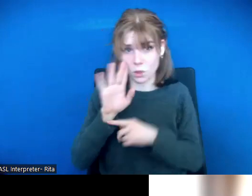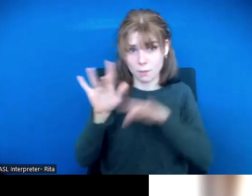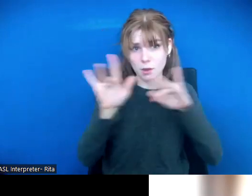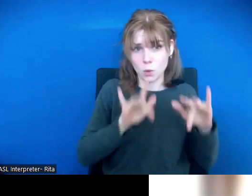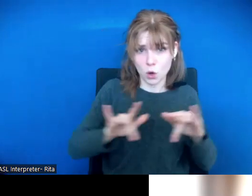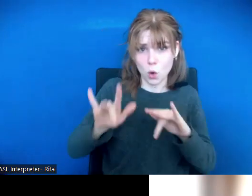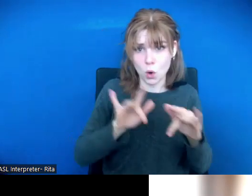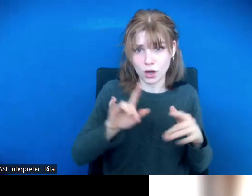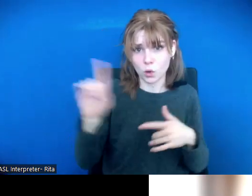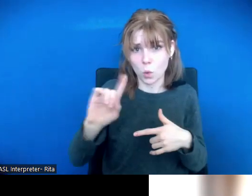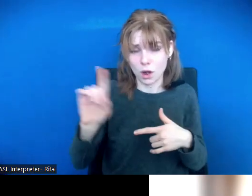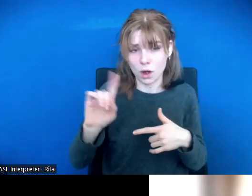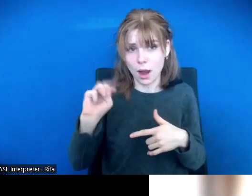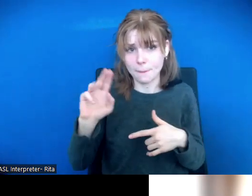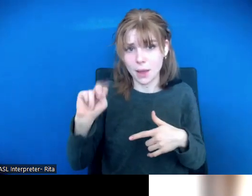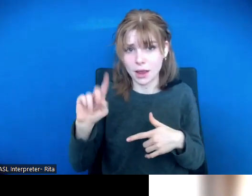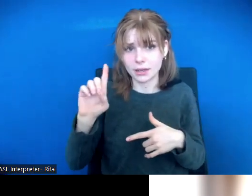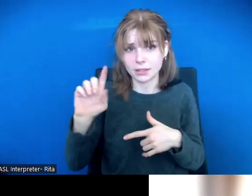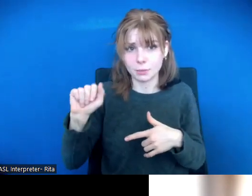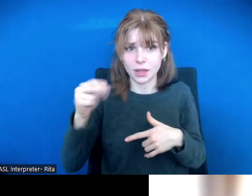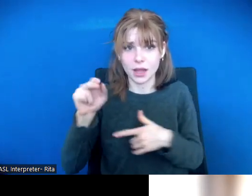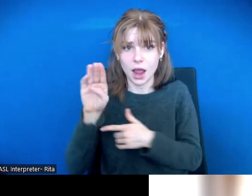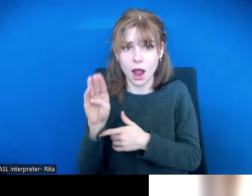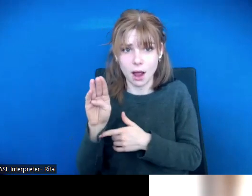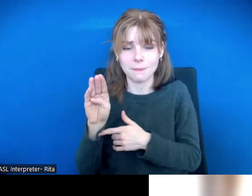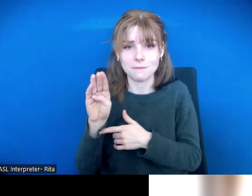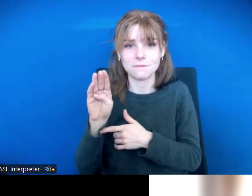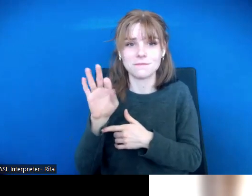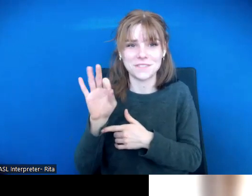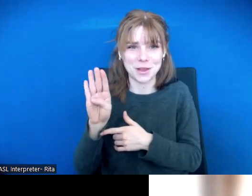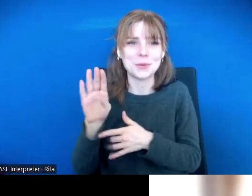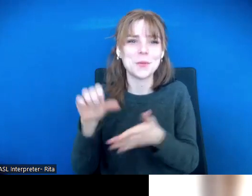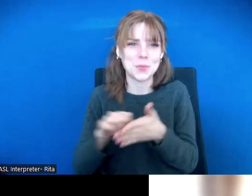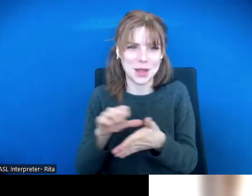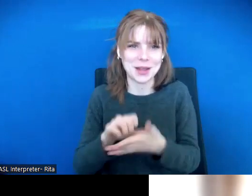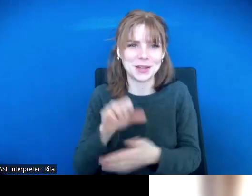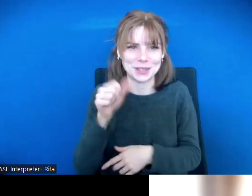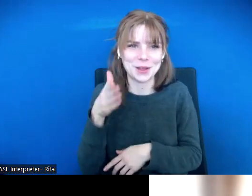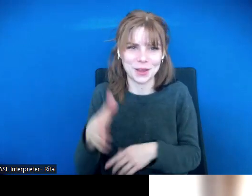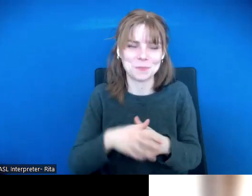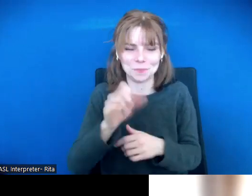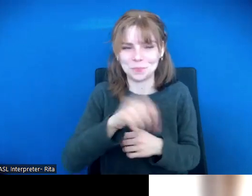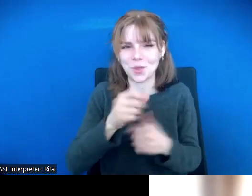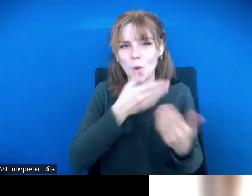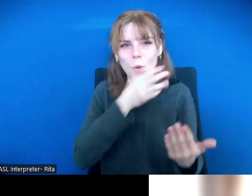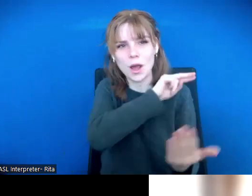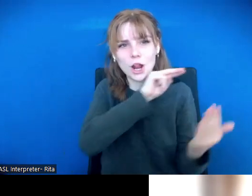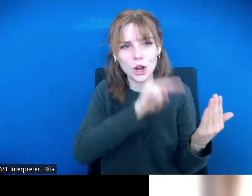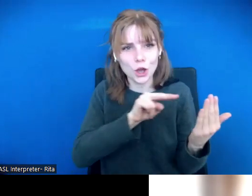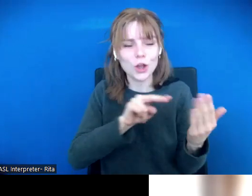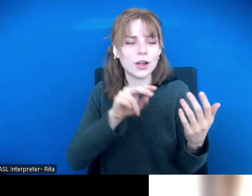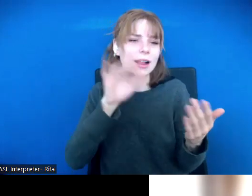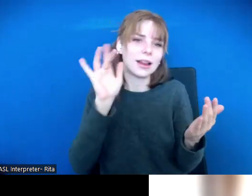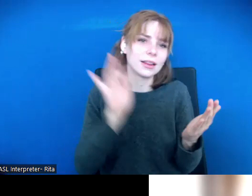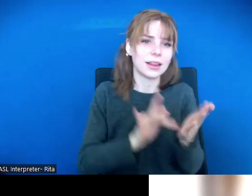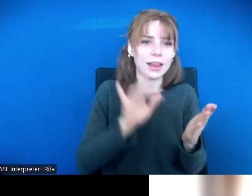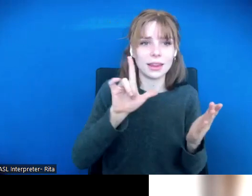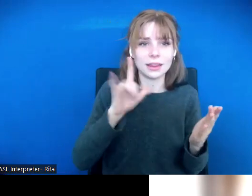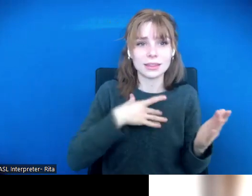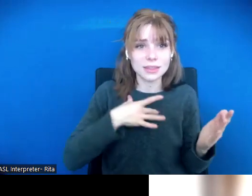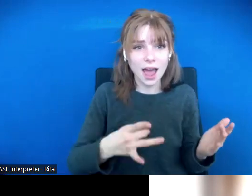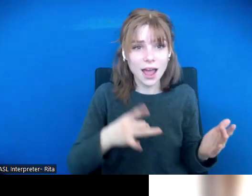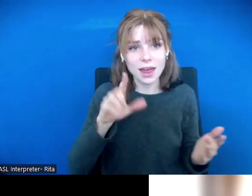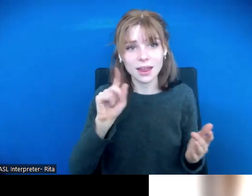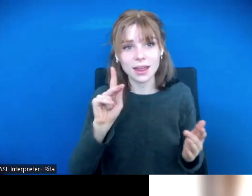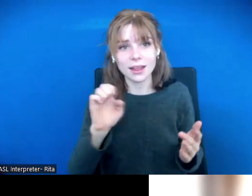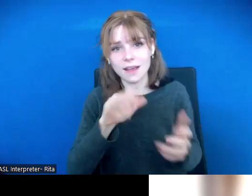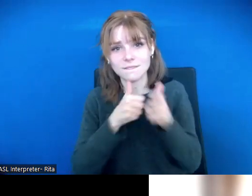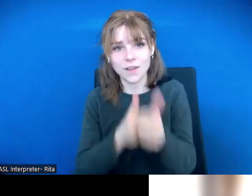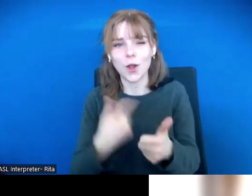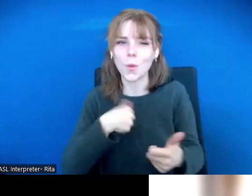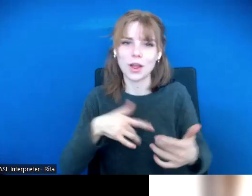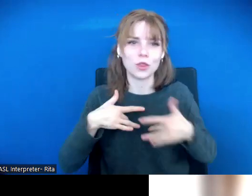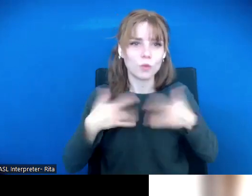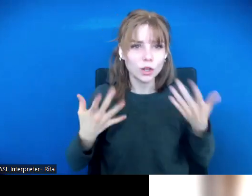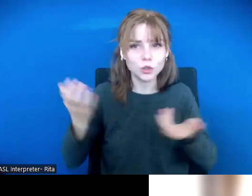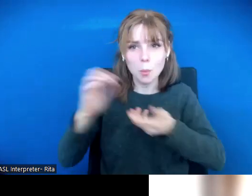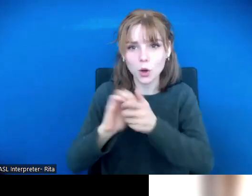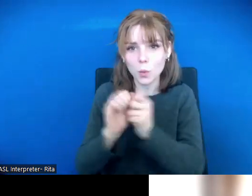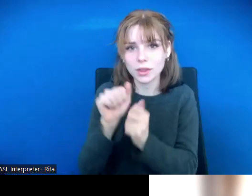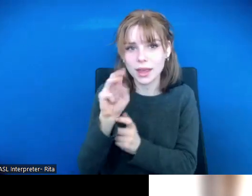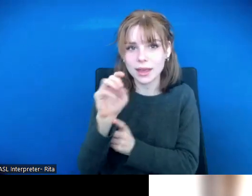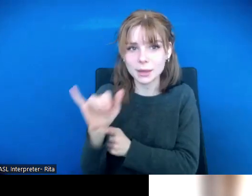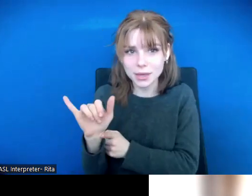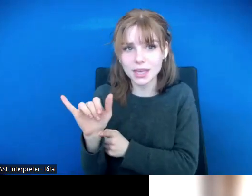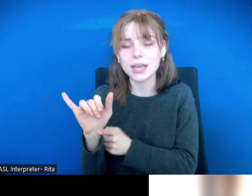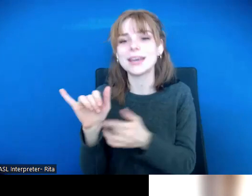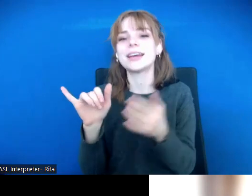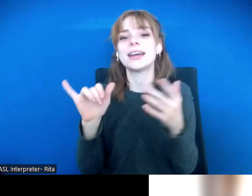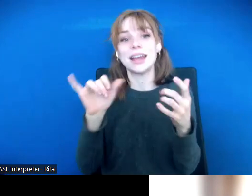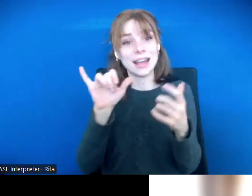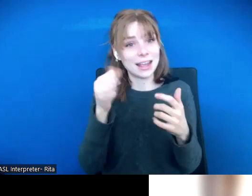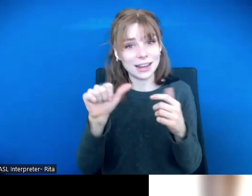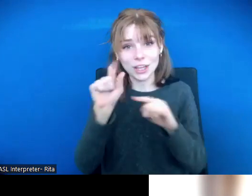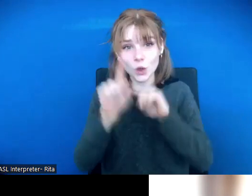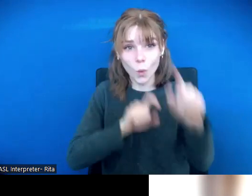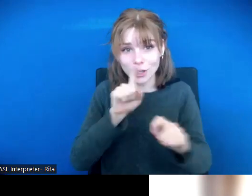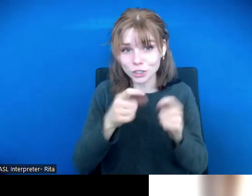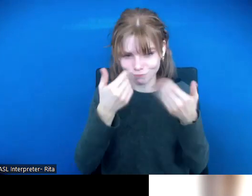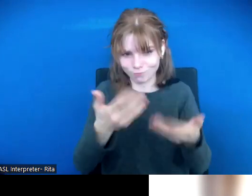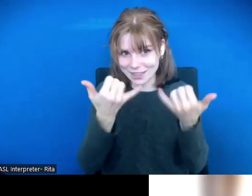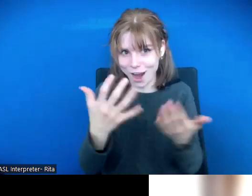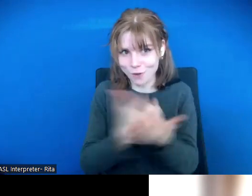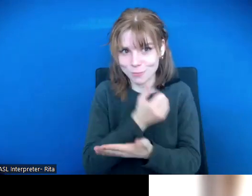Work with Siri or Alexa. There's amazing resources you could utilize with your tools.